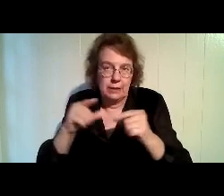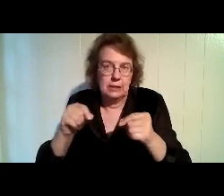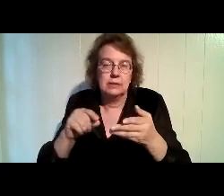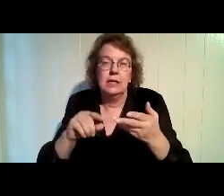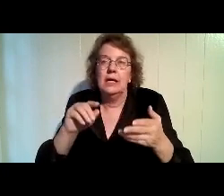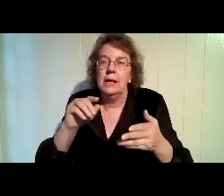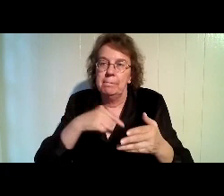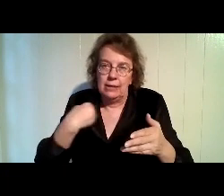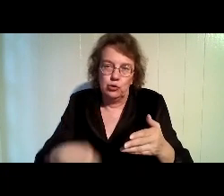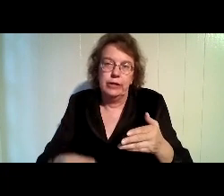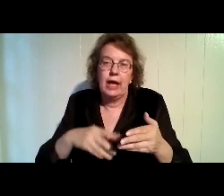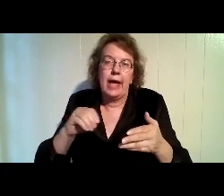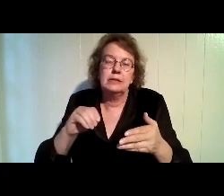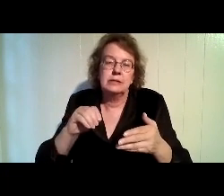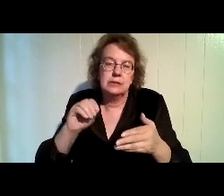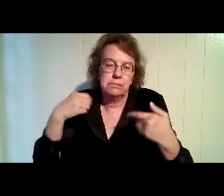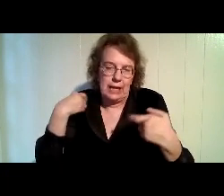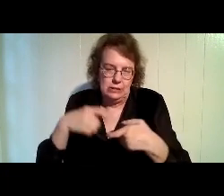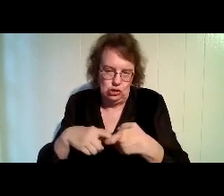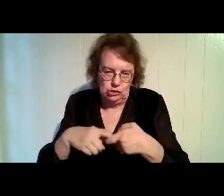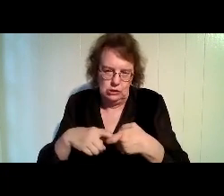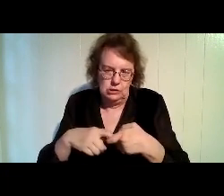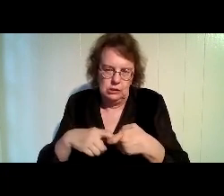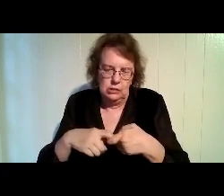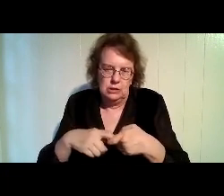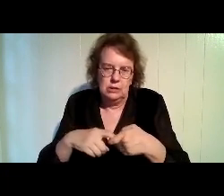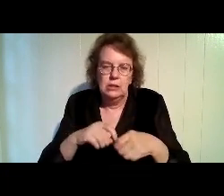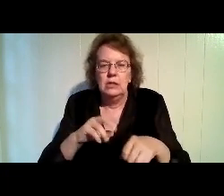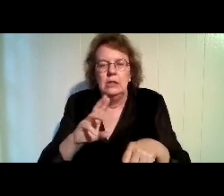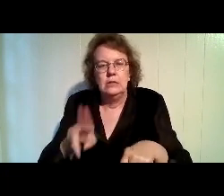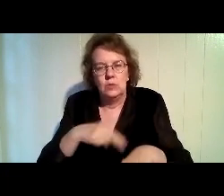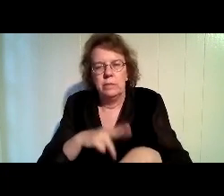German, Japanese, Mandarin and Spanish, and it does usually require a bit of.